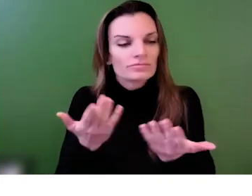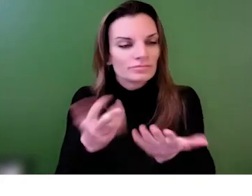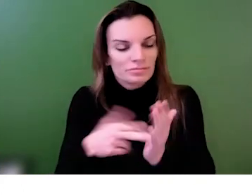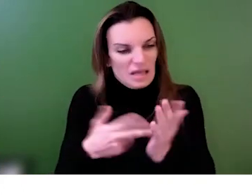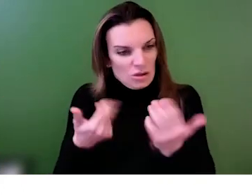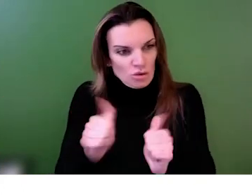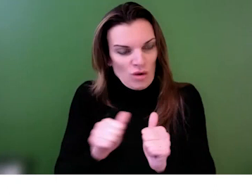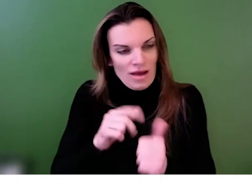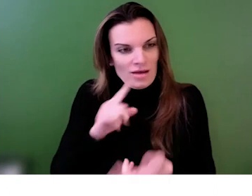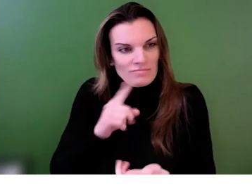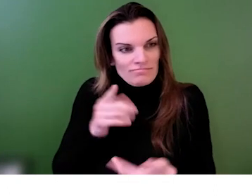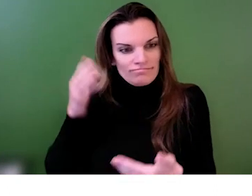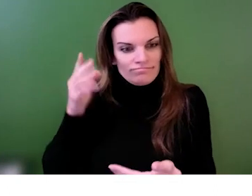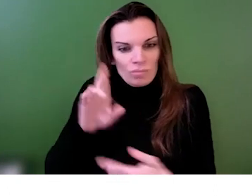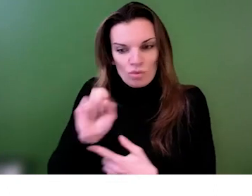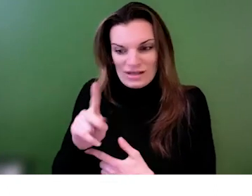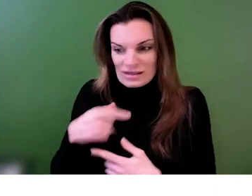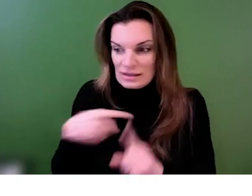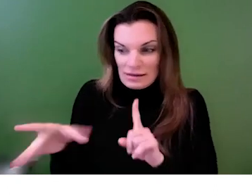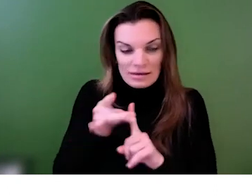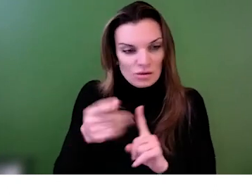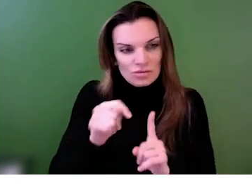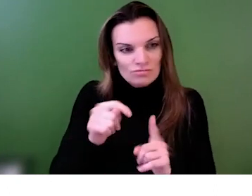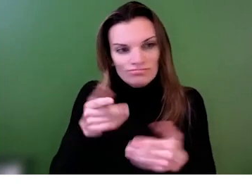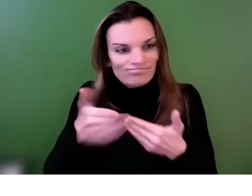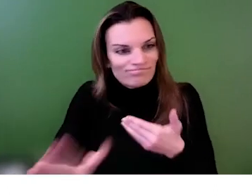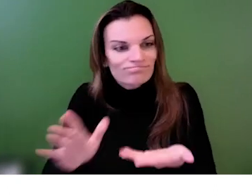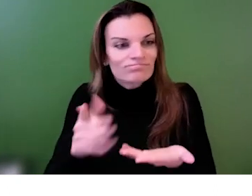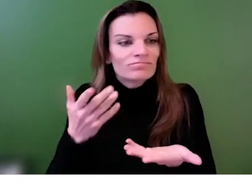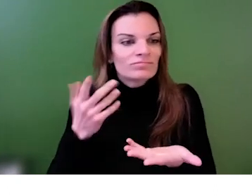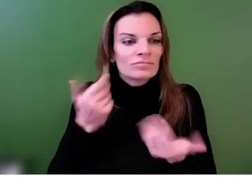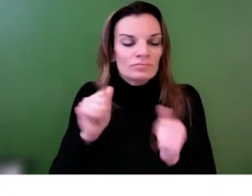doors. Trying to improve ventilation. If you have the